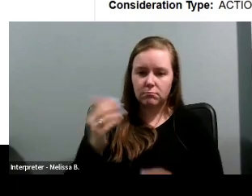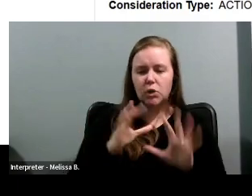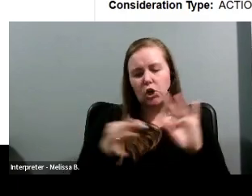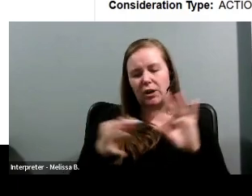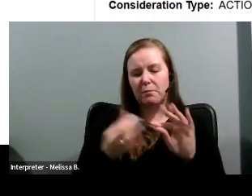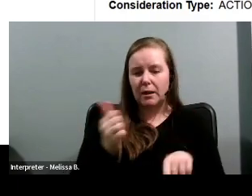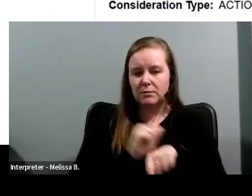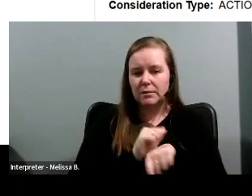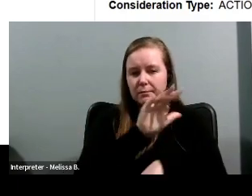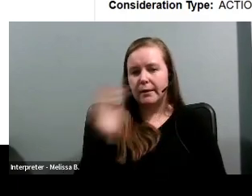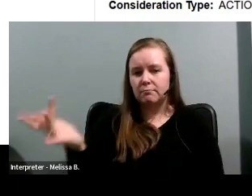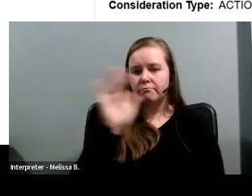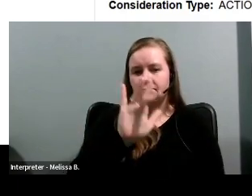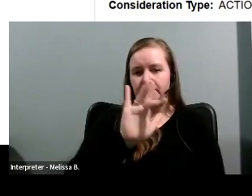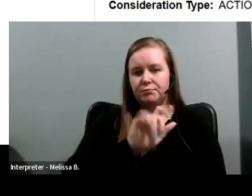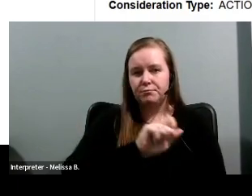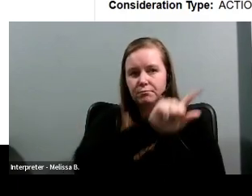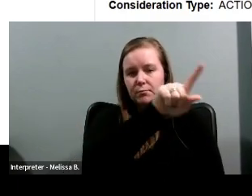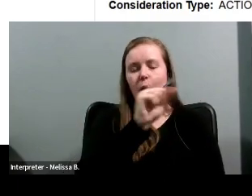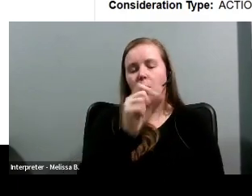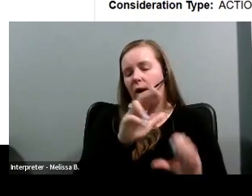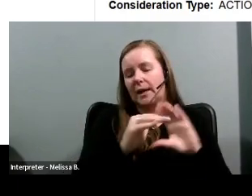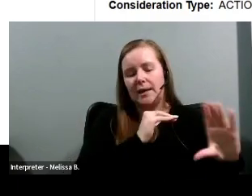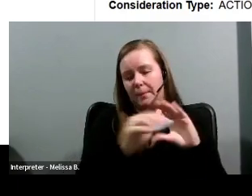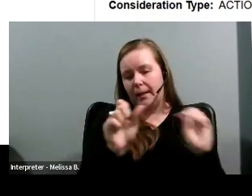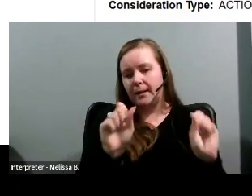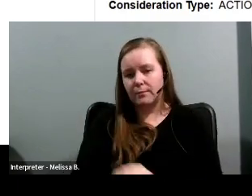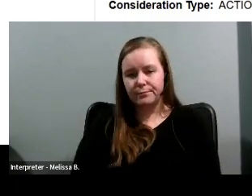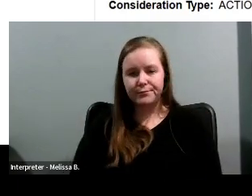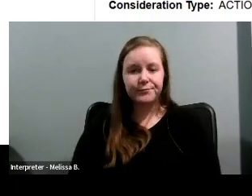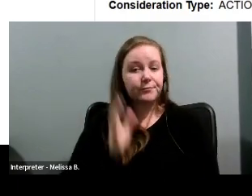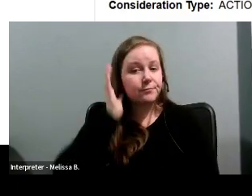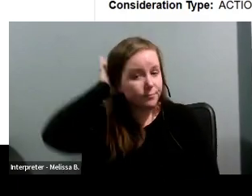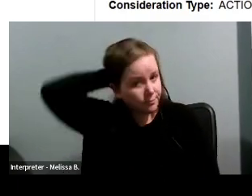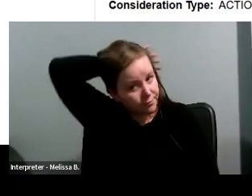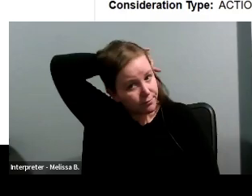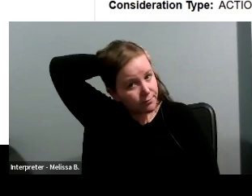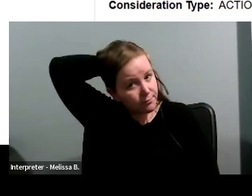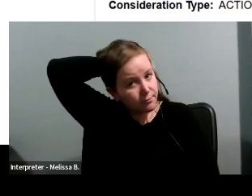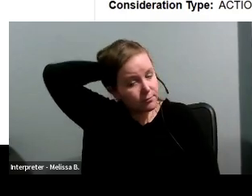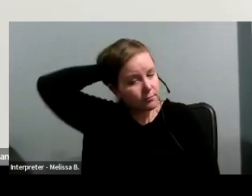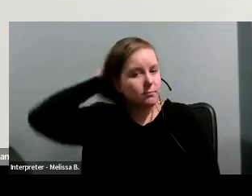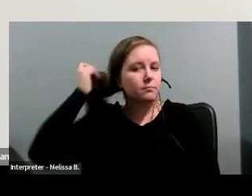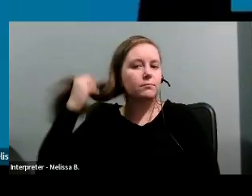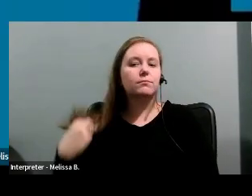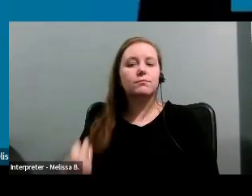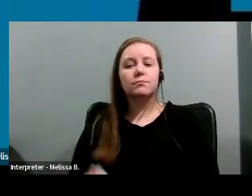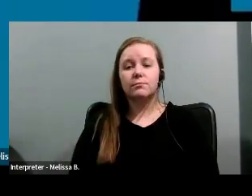Shannon Spencer (she/her): So, sorry, so I'm just gonna stop sharing. Melissa Wong (she/her), SPT: Shannon, I'll…